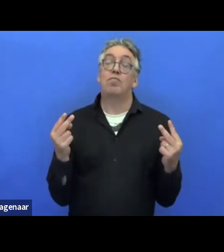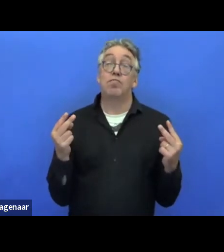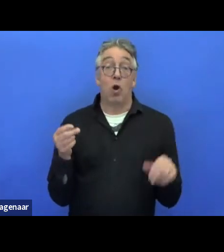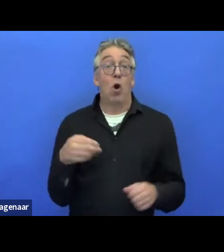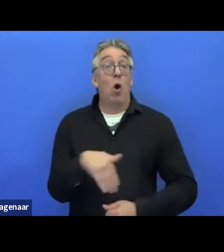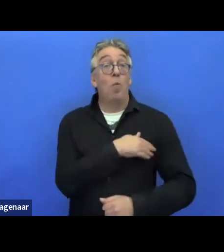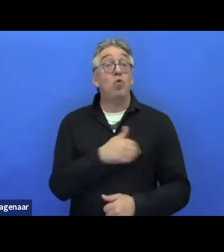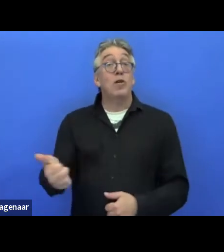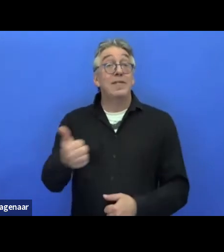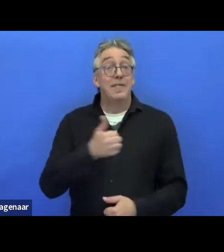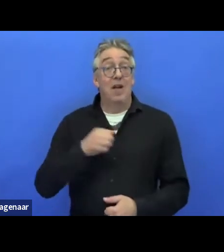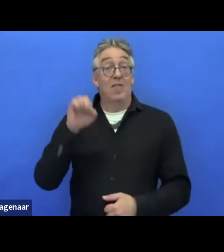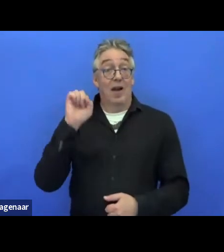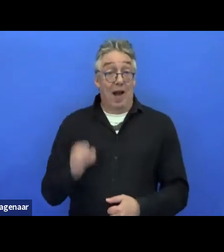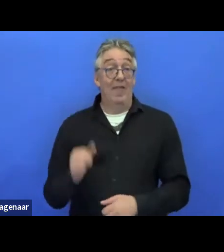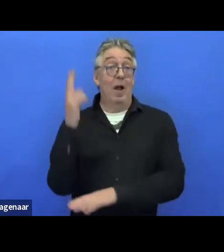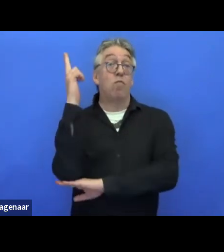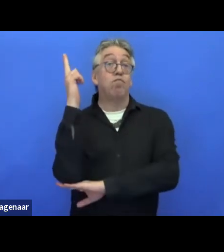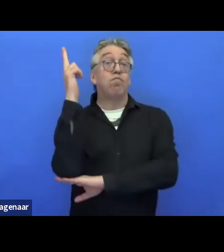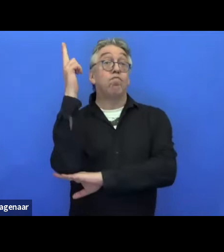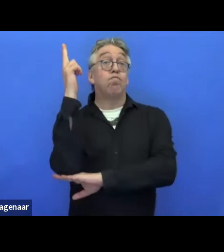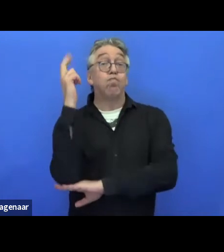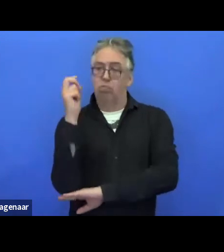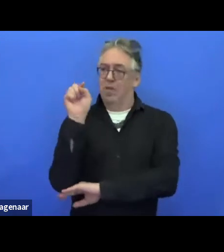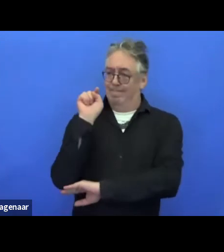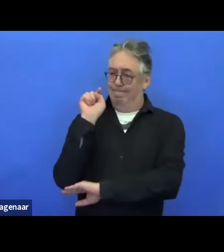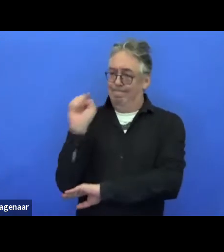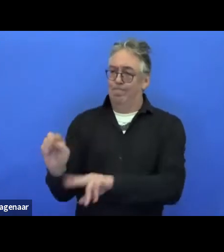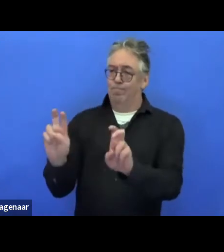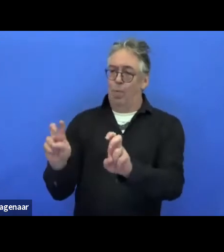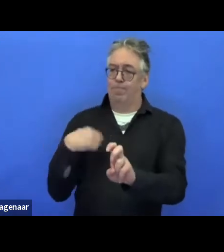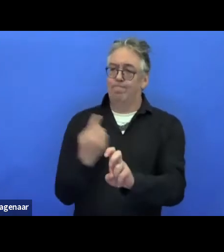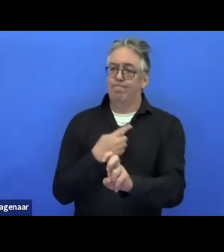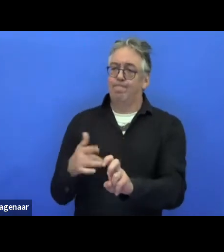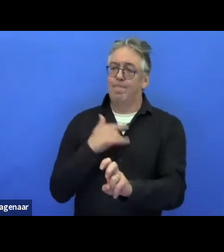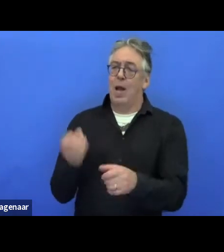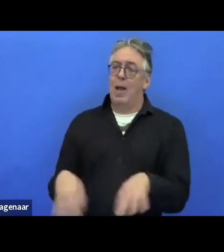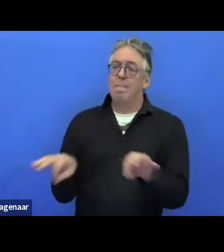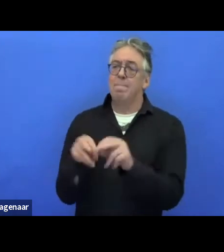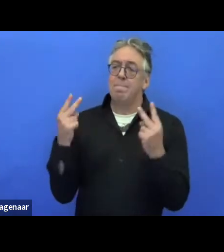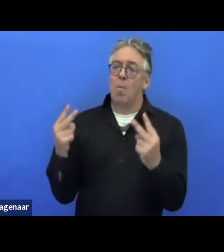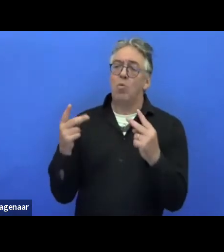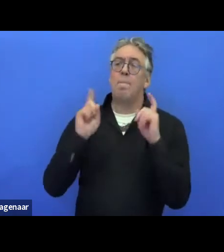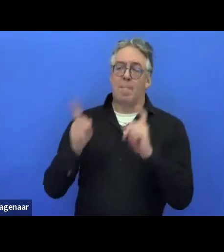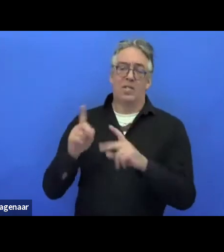Of course, strategic inquiries they shouldn't be so many. We have to deal with each complaint that come to us